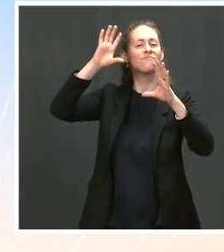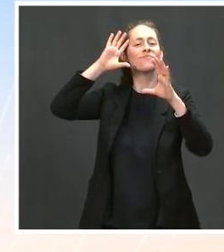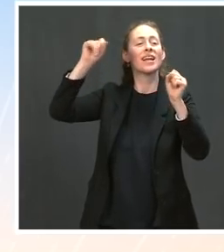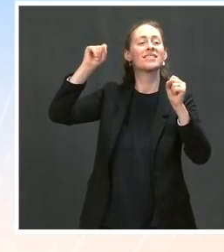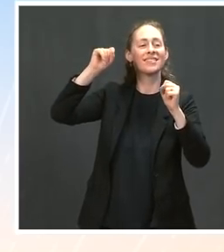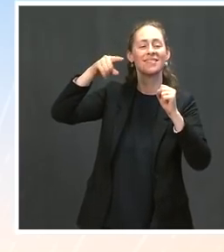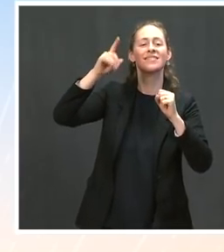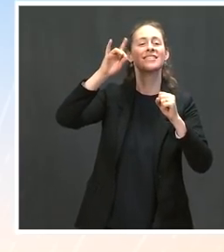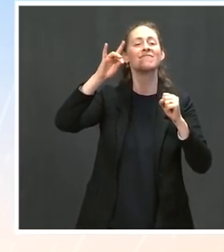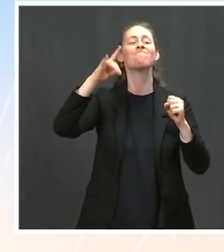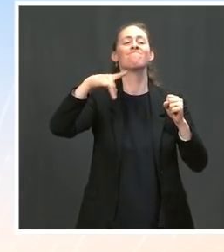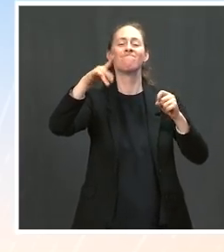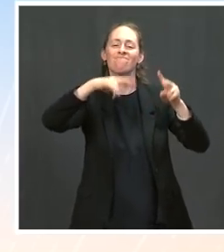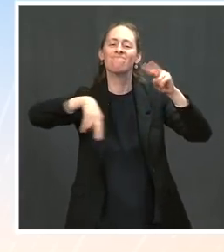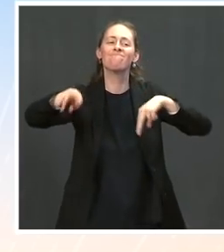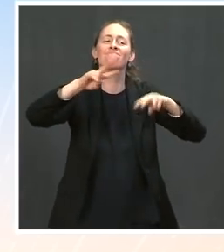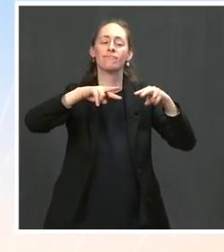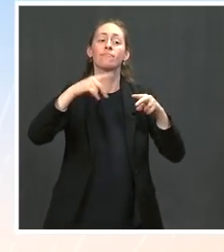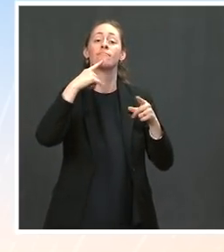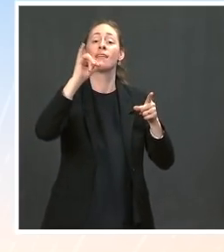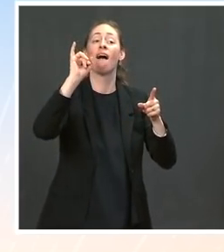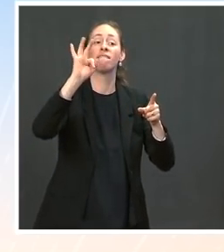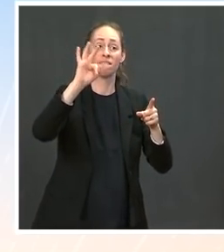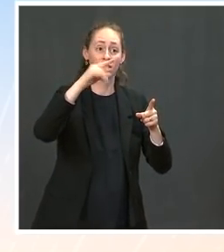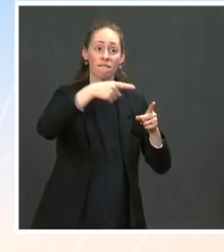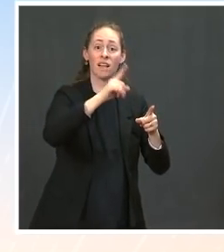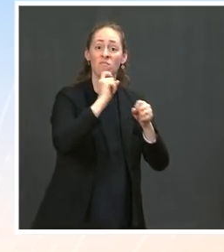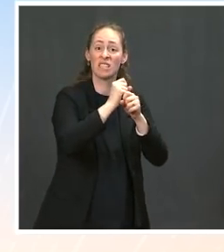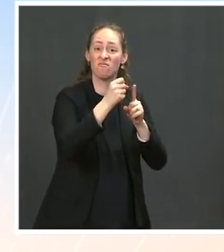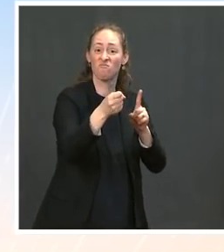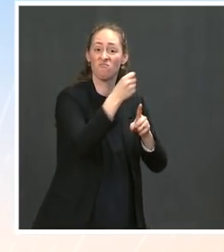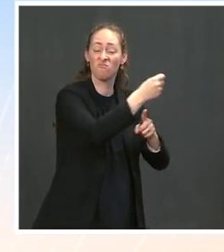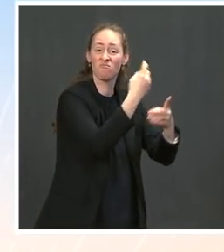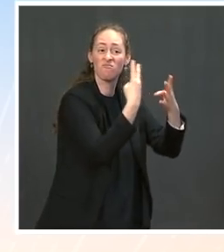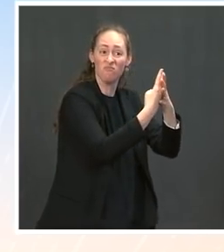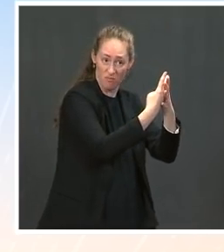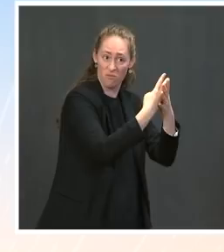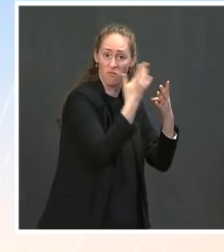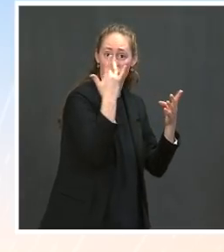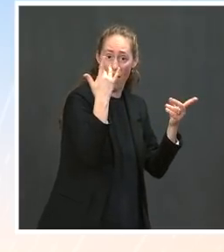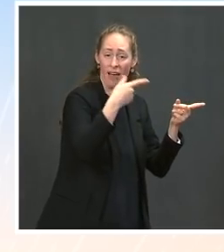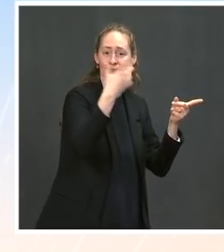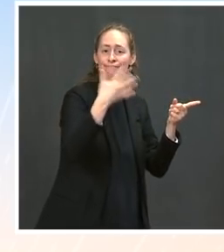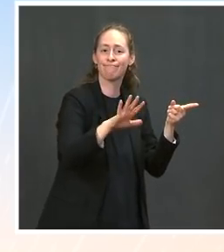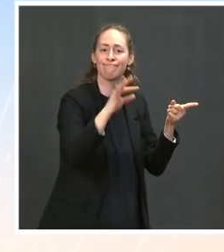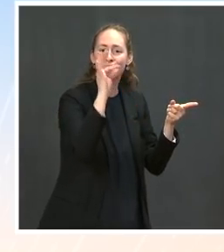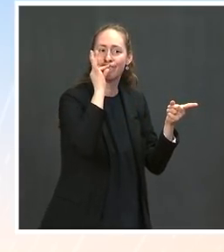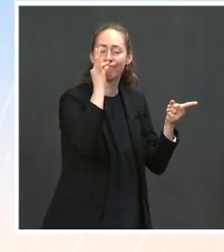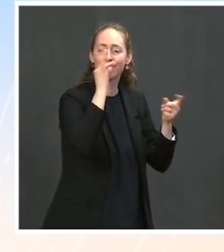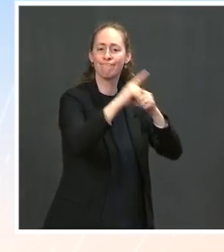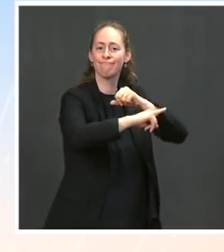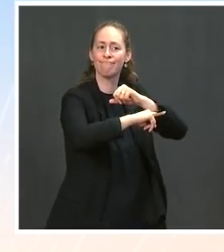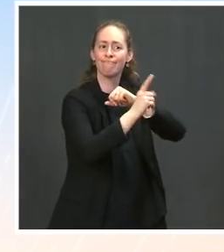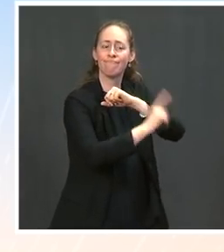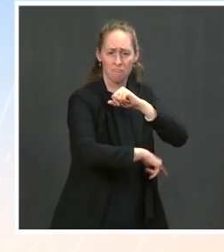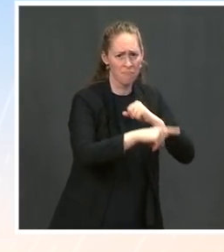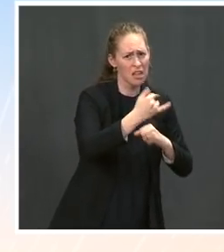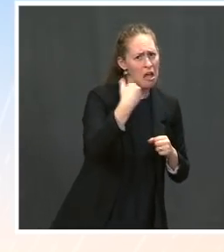But there still remain a lot more in federal prison on marijuana charges -- including Luke Scarmazzo, who was sentenced to 22 years in prison